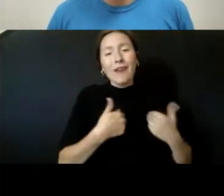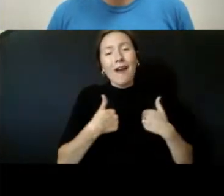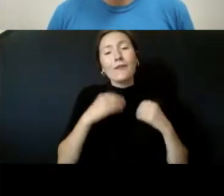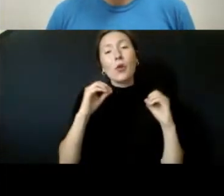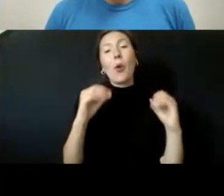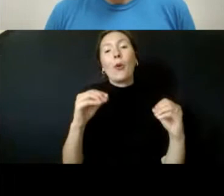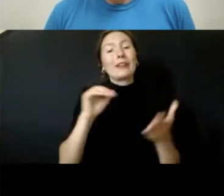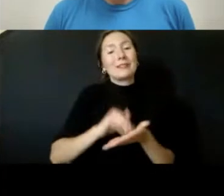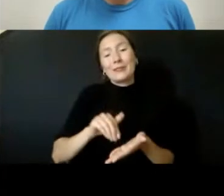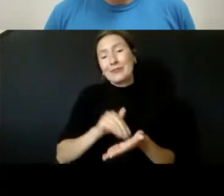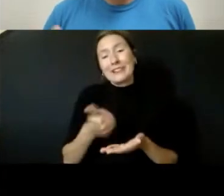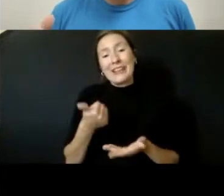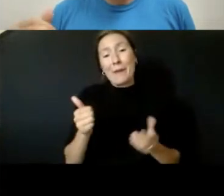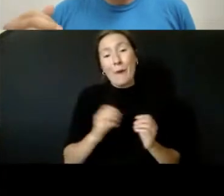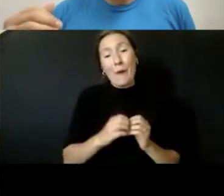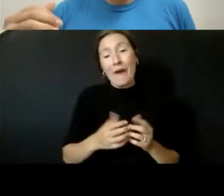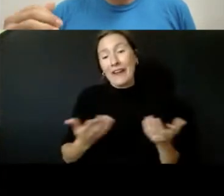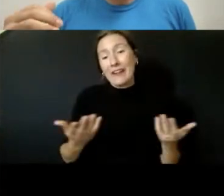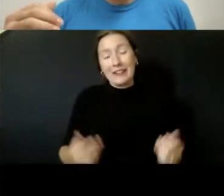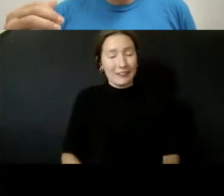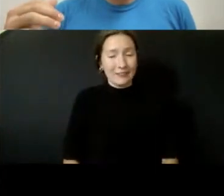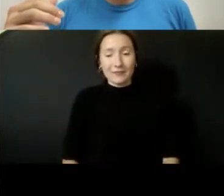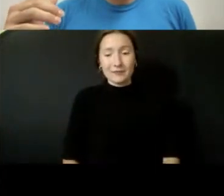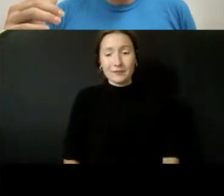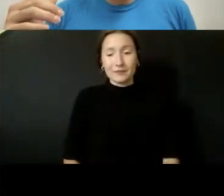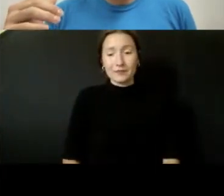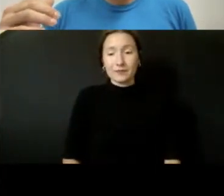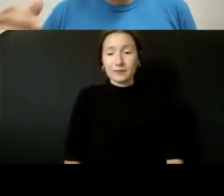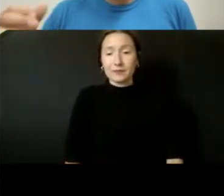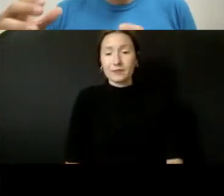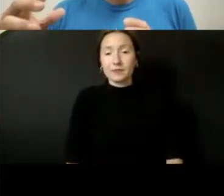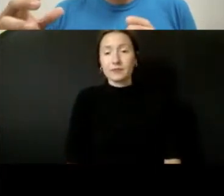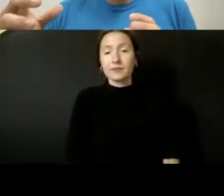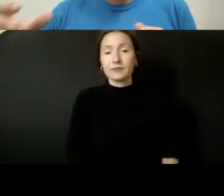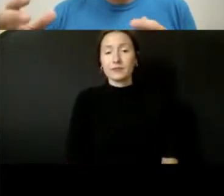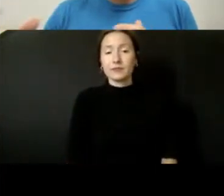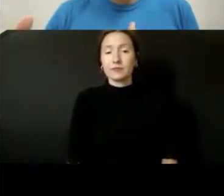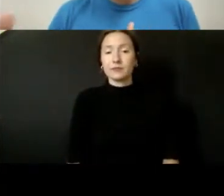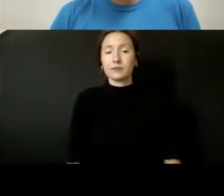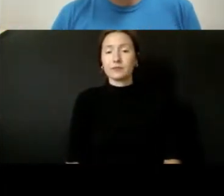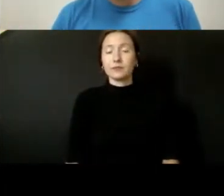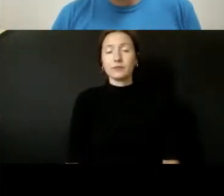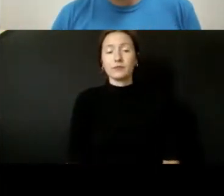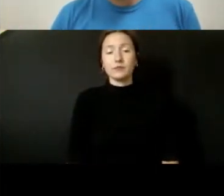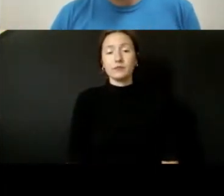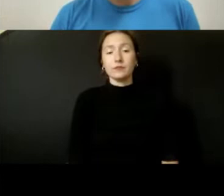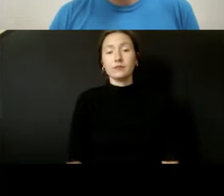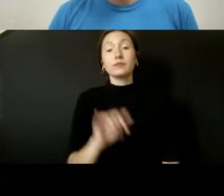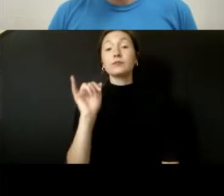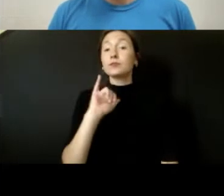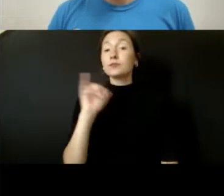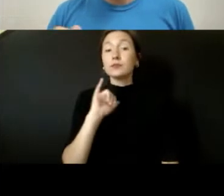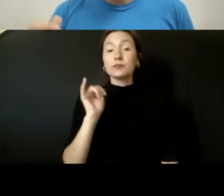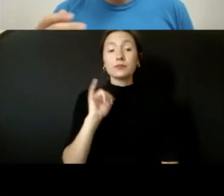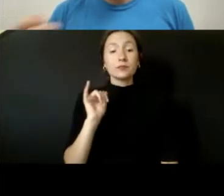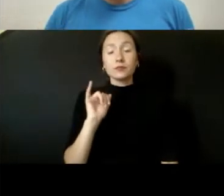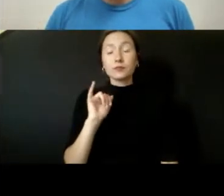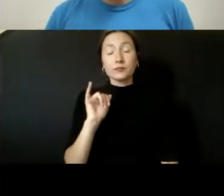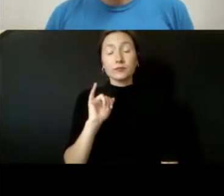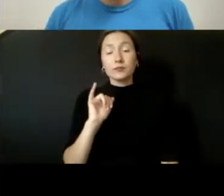and in just the conversations that you're having in this piece in in this part of the process uh